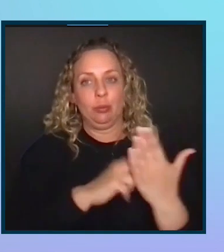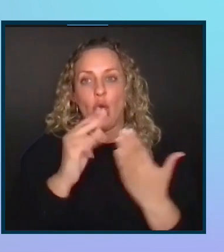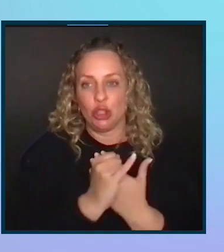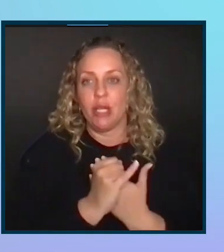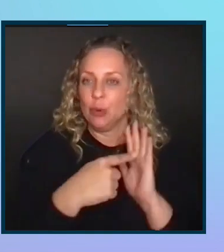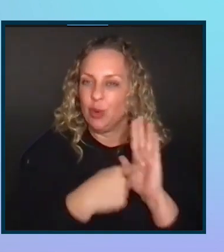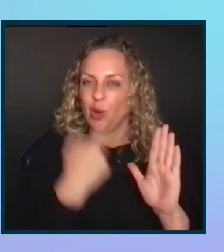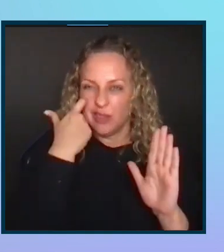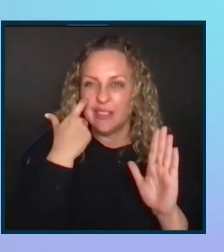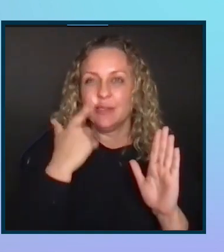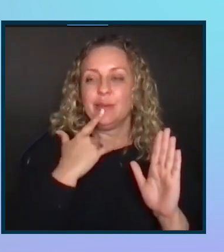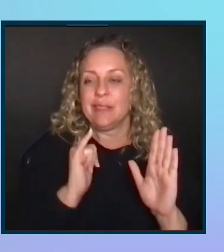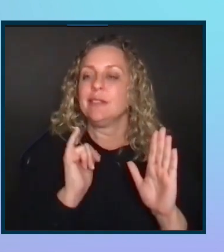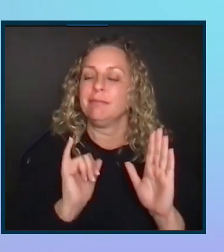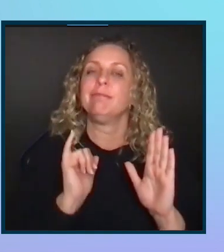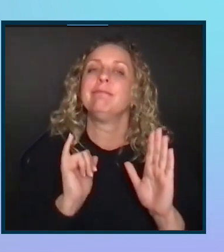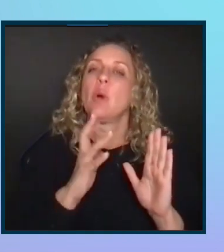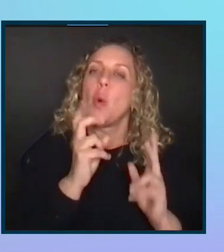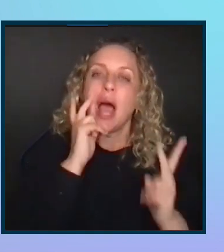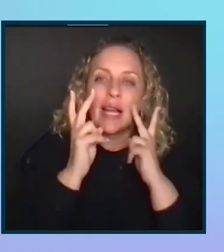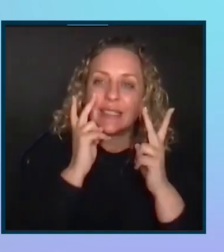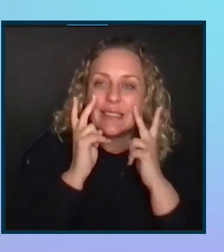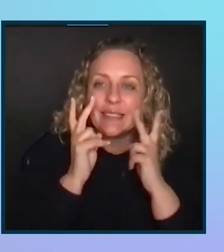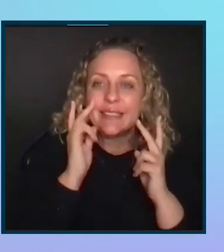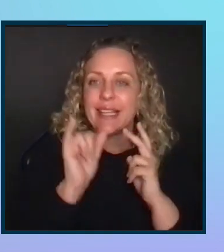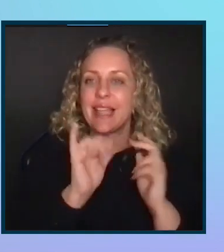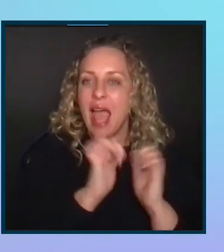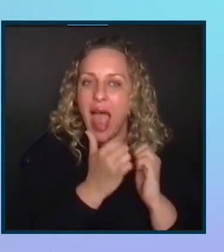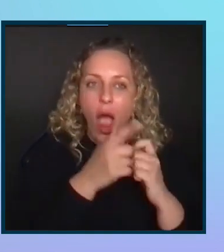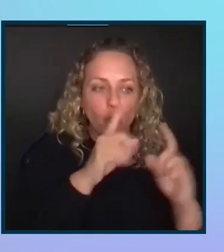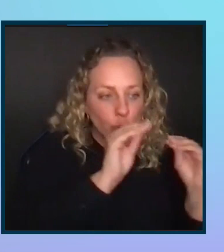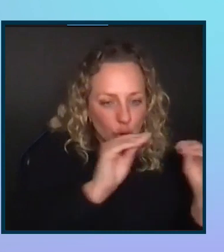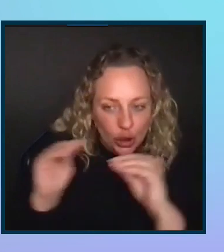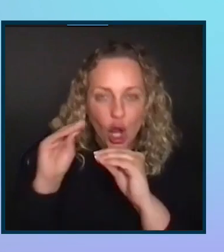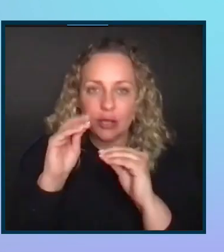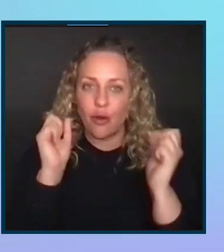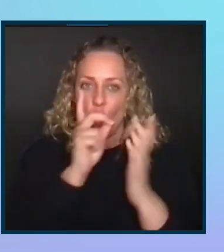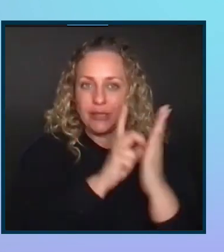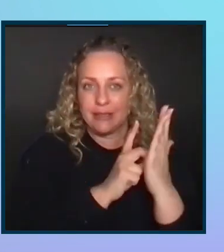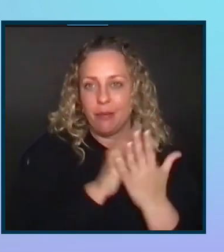And just, they wanted to see the spread of those techniques being taught in all design programs.